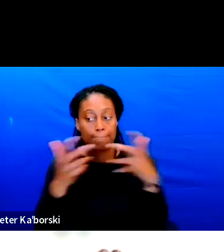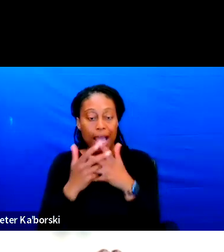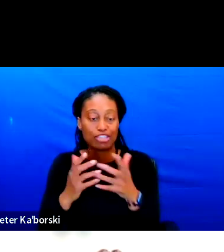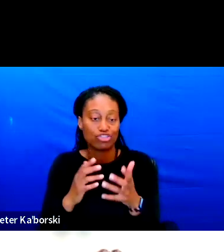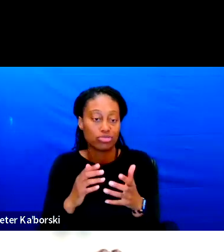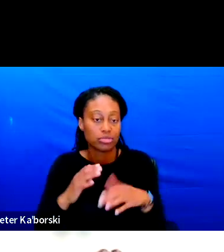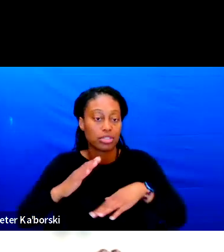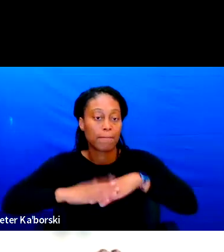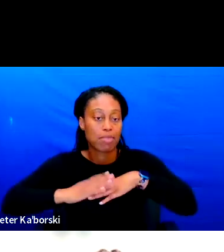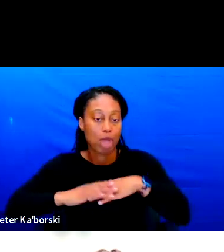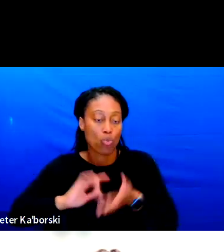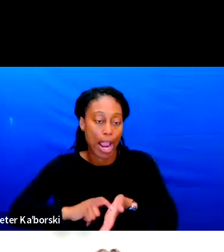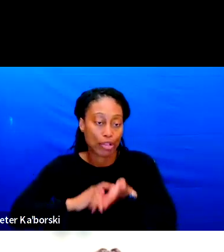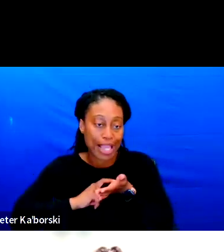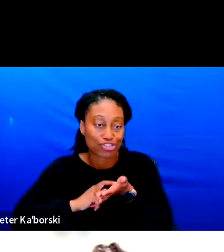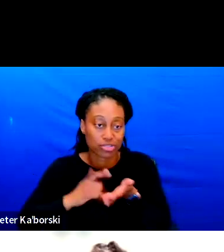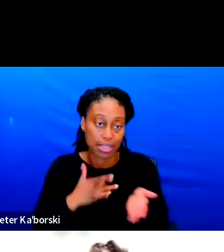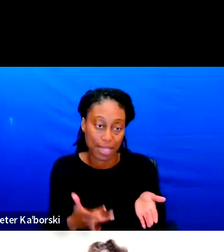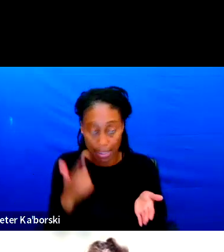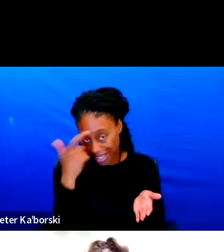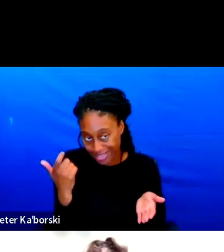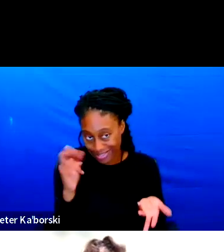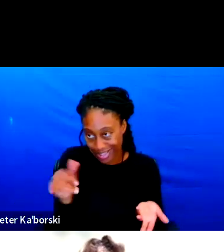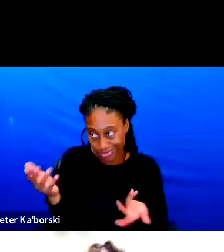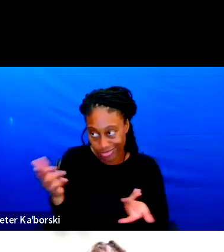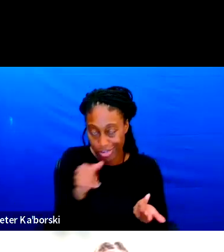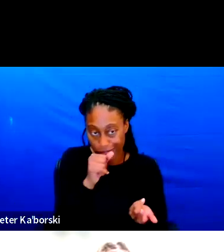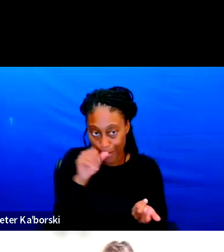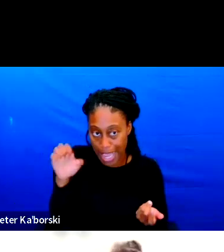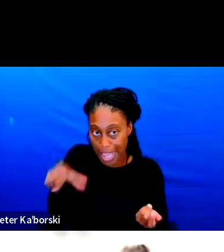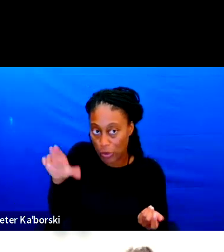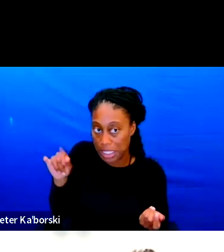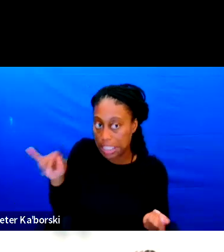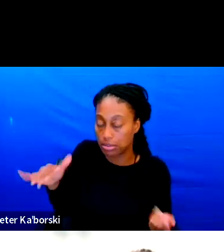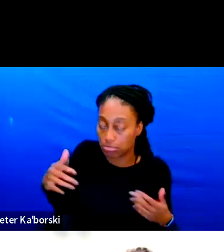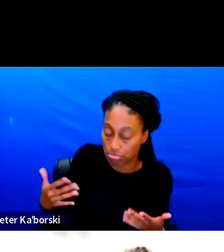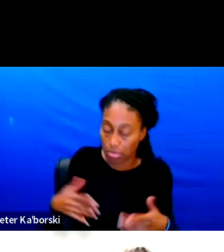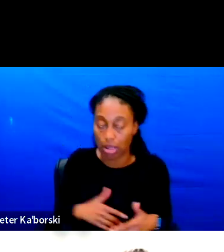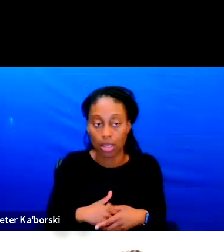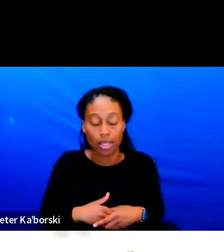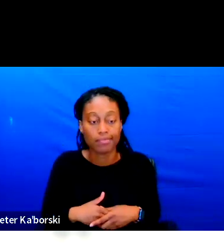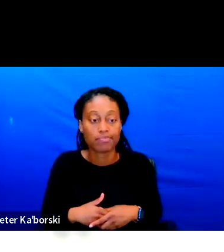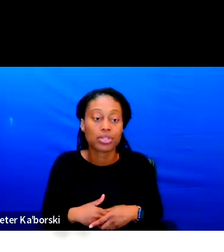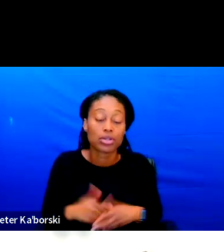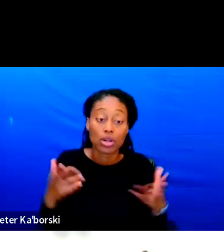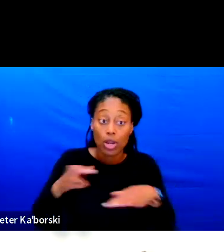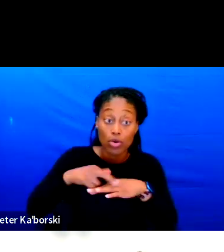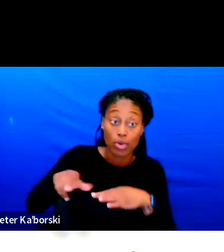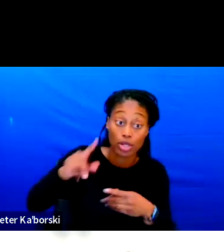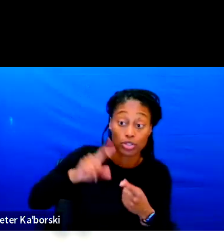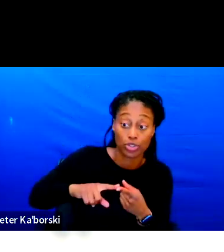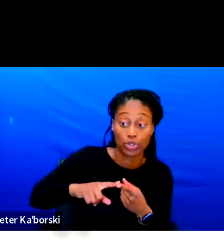Tom Olin: you know, take refresh somebody that their mobility rates are high